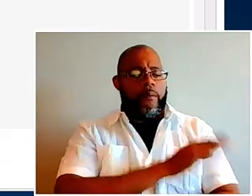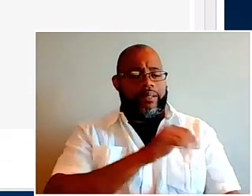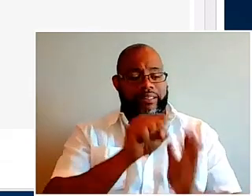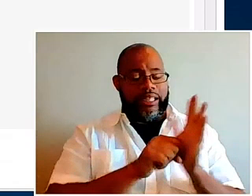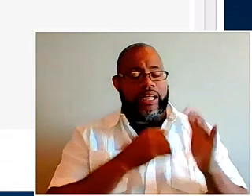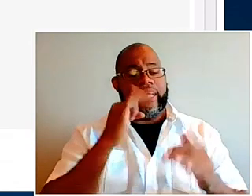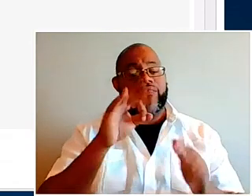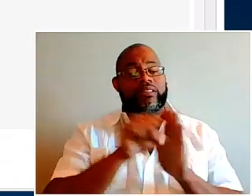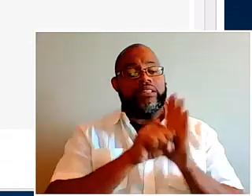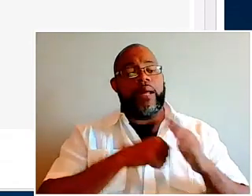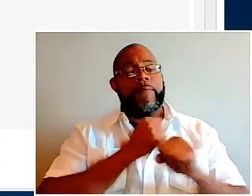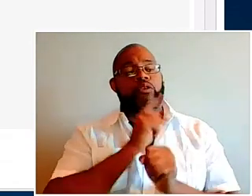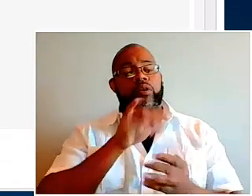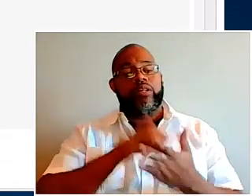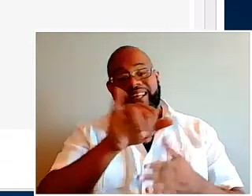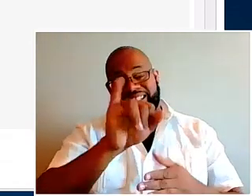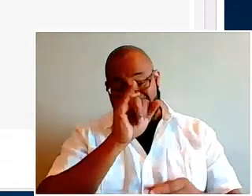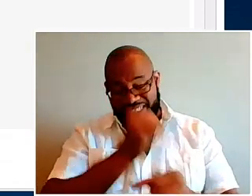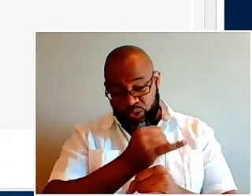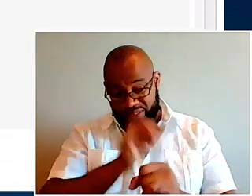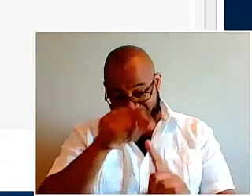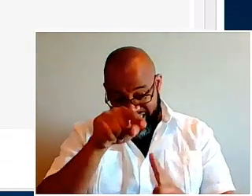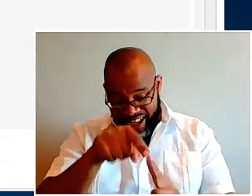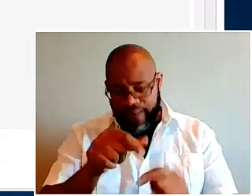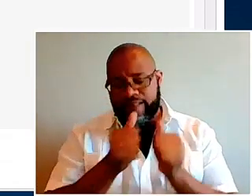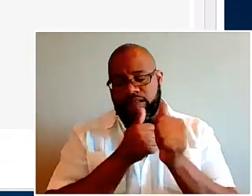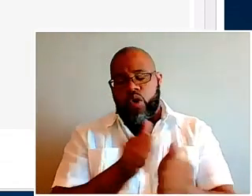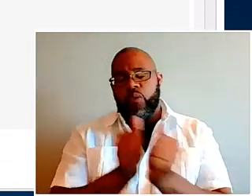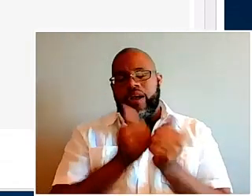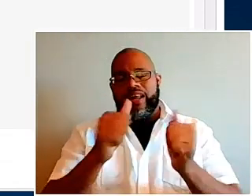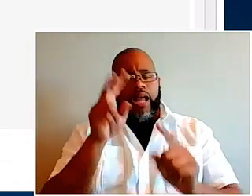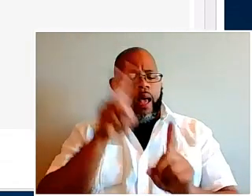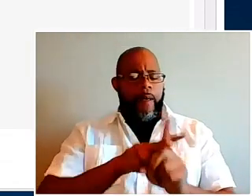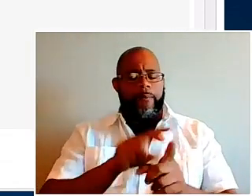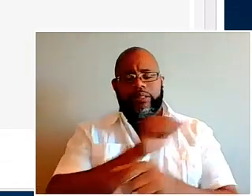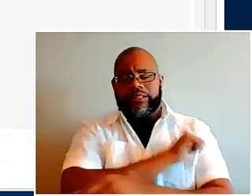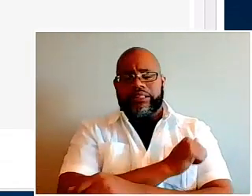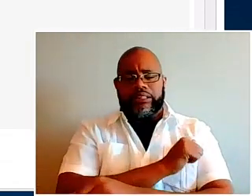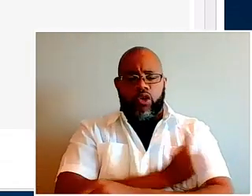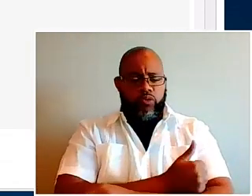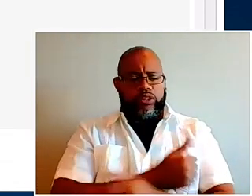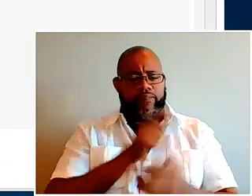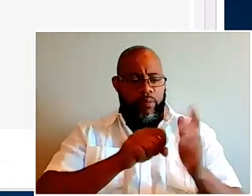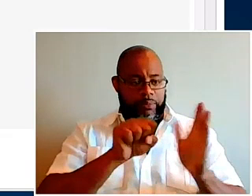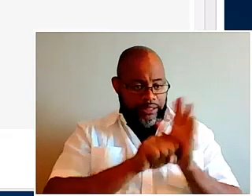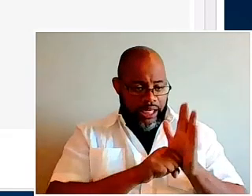the institution complies with any applicable state authorization or licensure requirements, except as